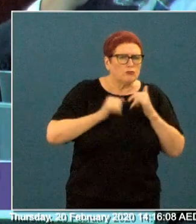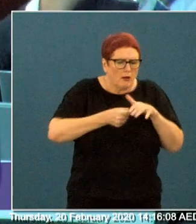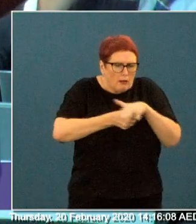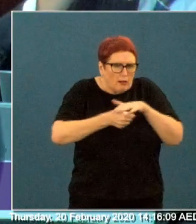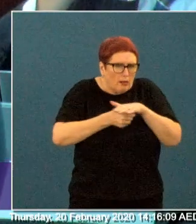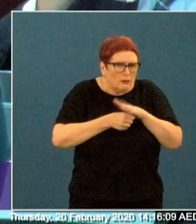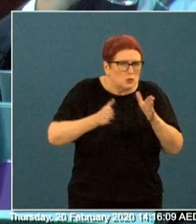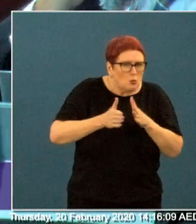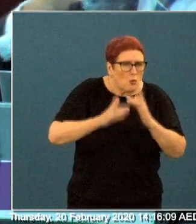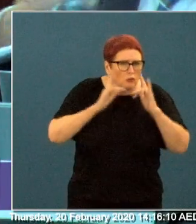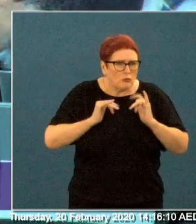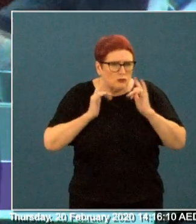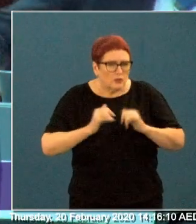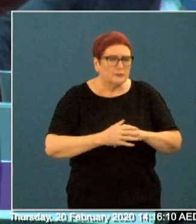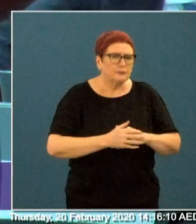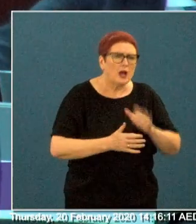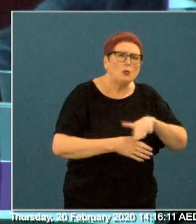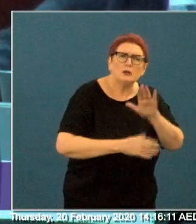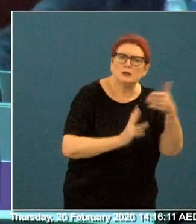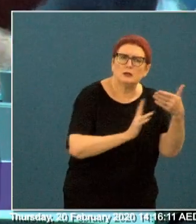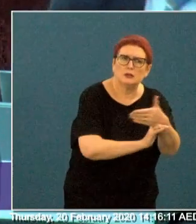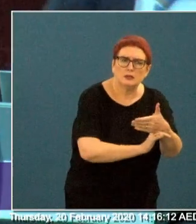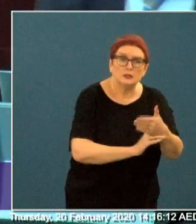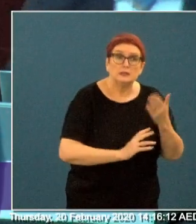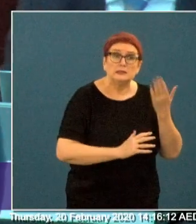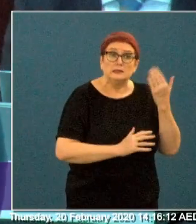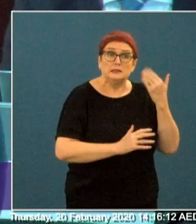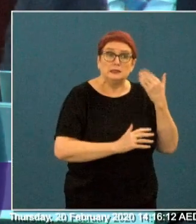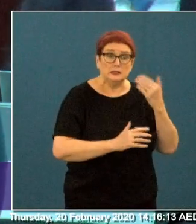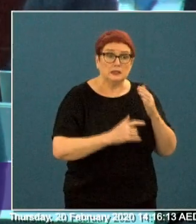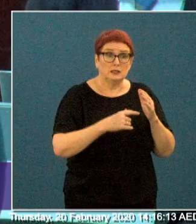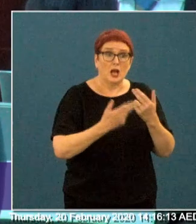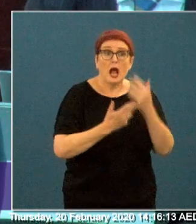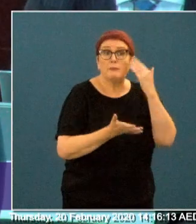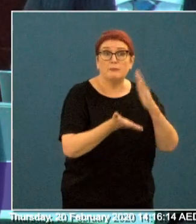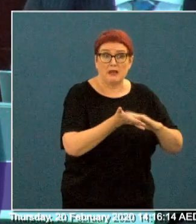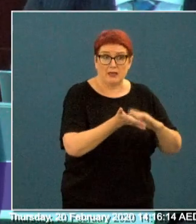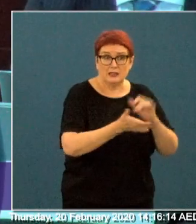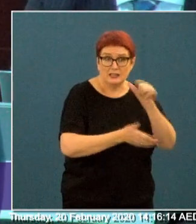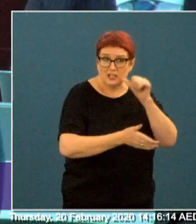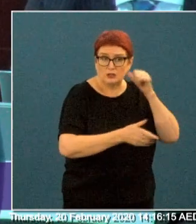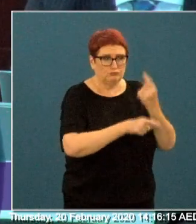Yesterday, Toni Mitchell gave evidence to say that, because of her experience with her son,